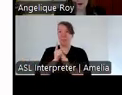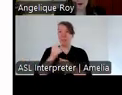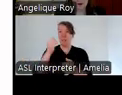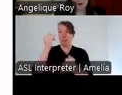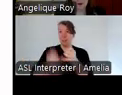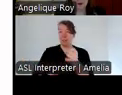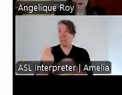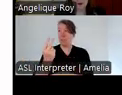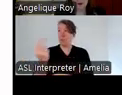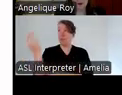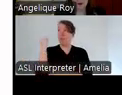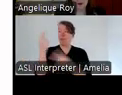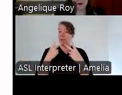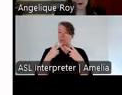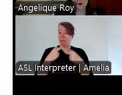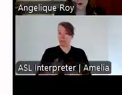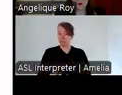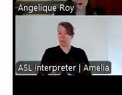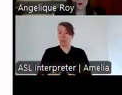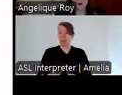And we'll be sharing a few more of those learning moments today.